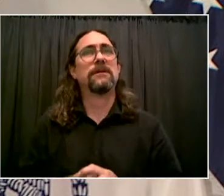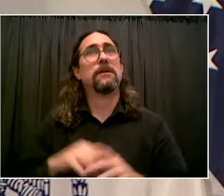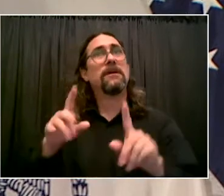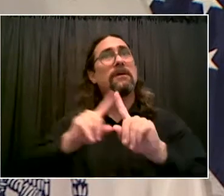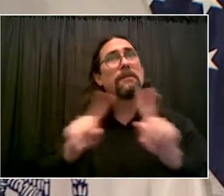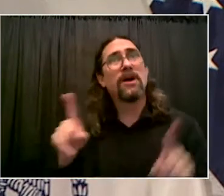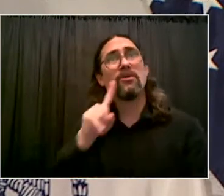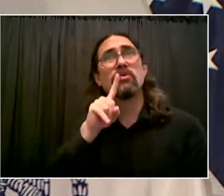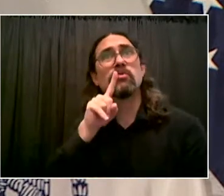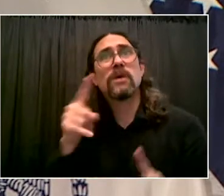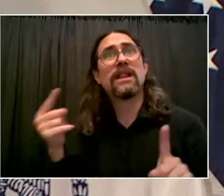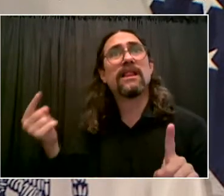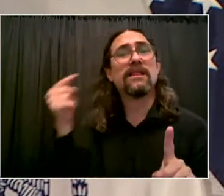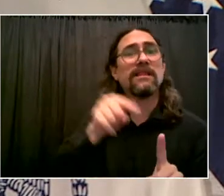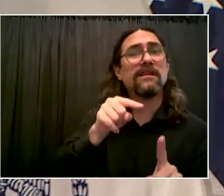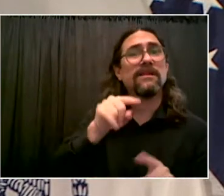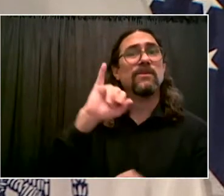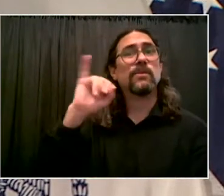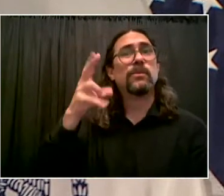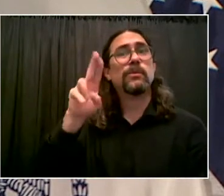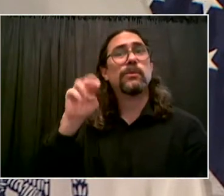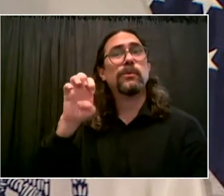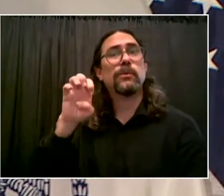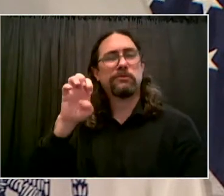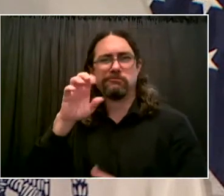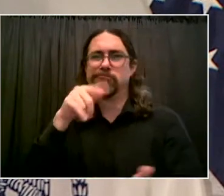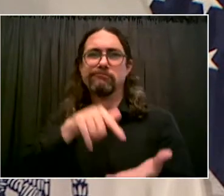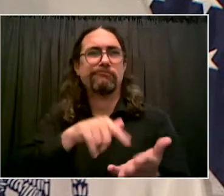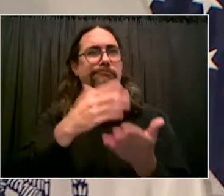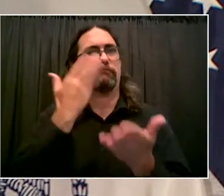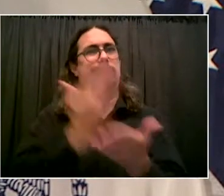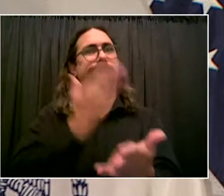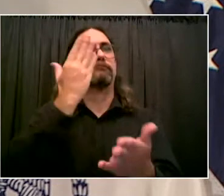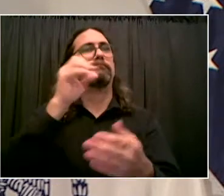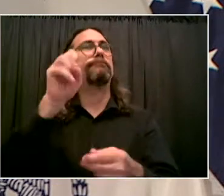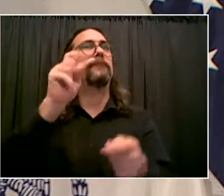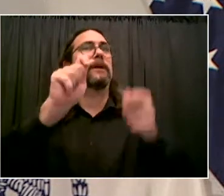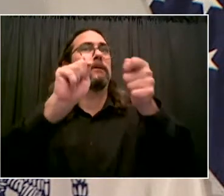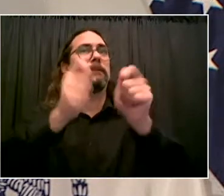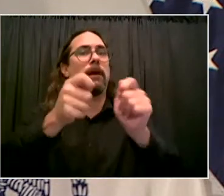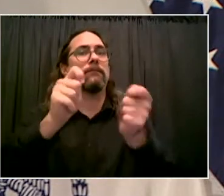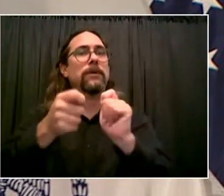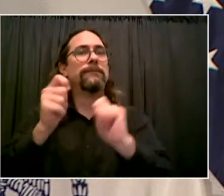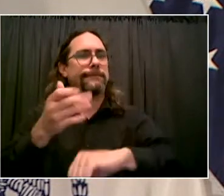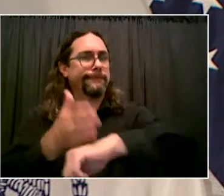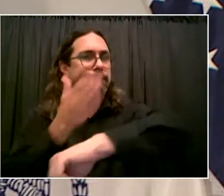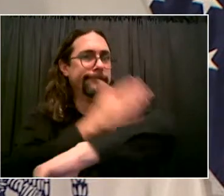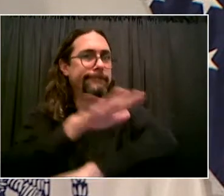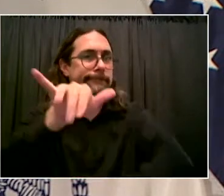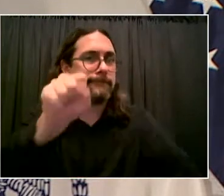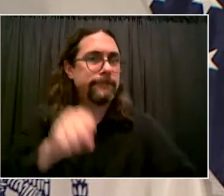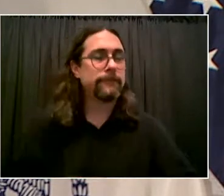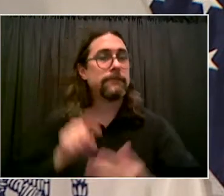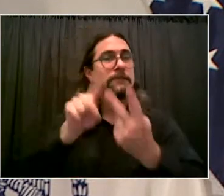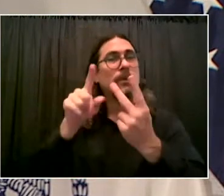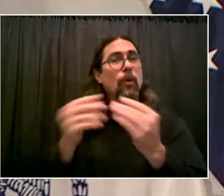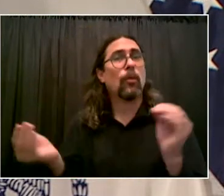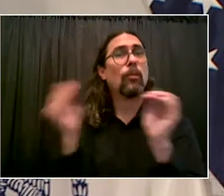EVEN THOUGH WE HAVE A LOT MORE WORK TO DO I SAID IT A BUNCH F OTIMES AND THE COMMISSIONER HAS FJTED A BUNCH OF TIMES BUT THINGS ARE STARTING TO CHANGE. MORE AND MORE